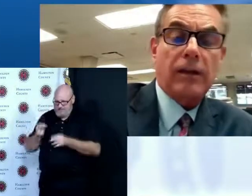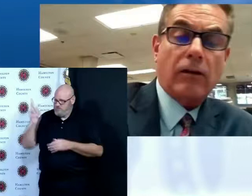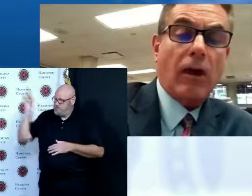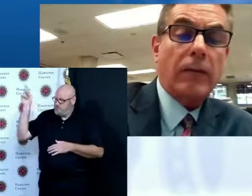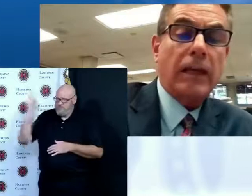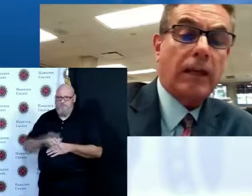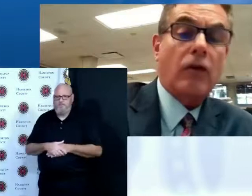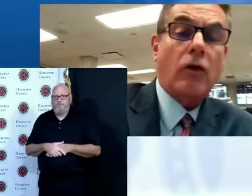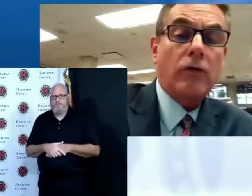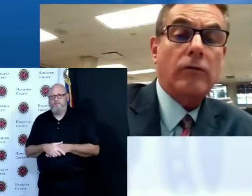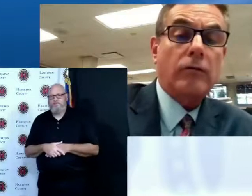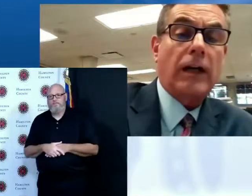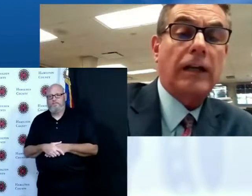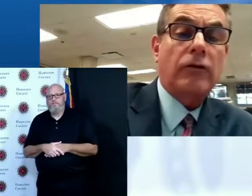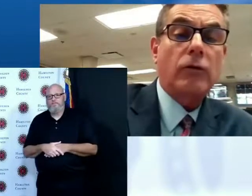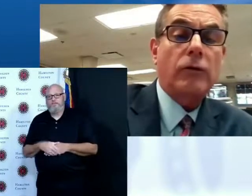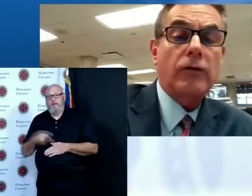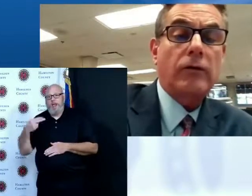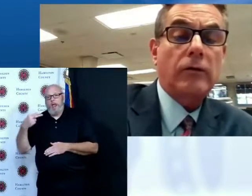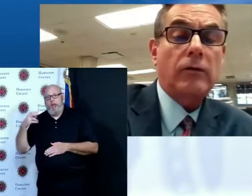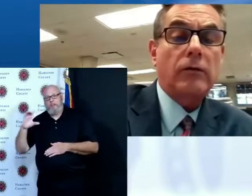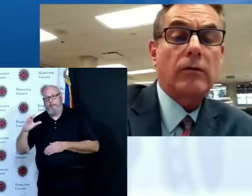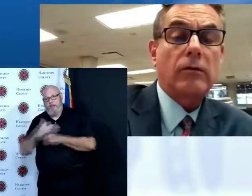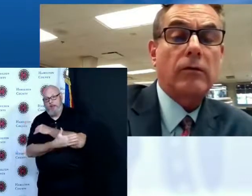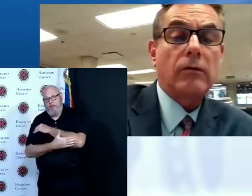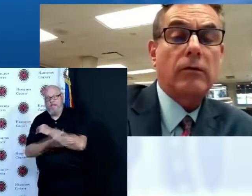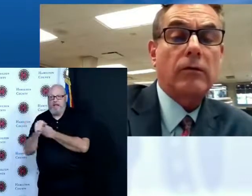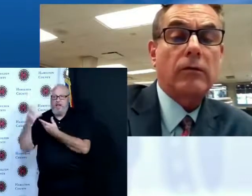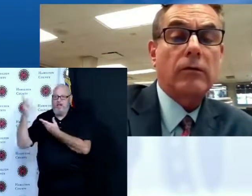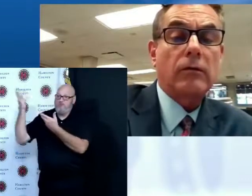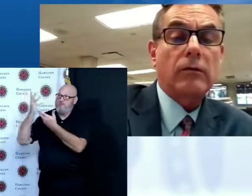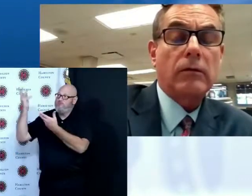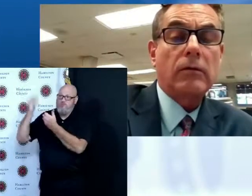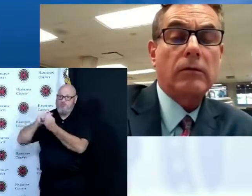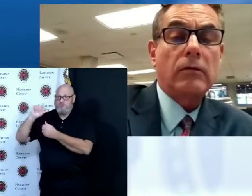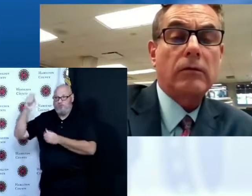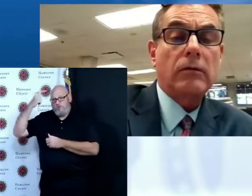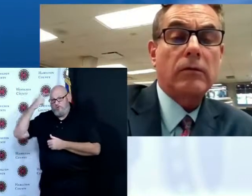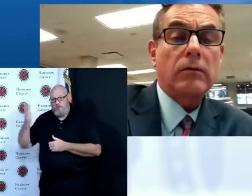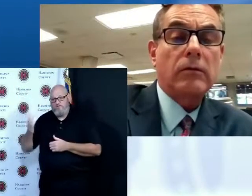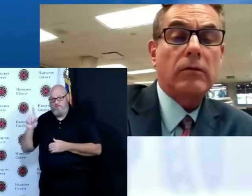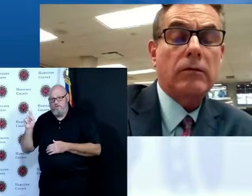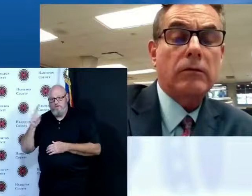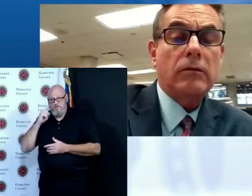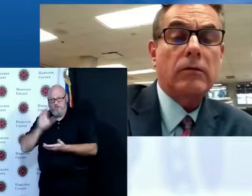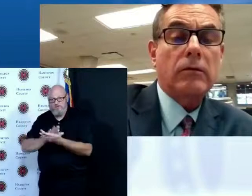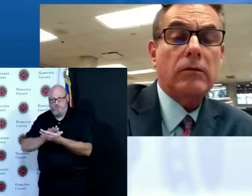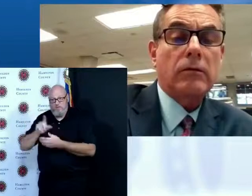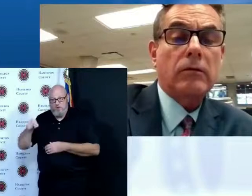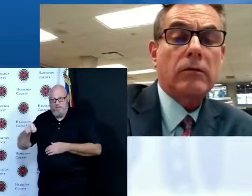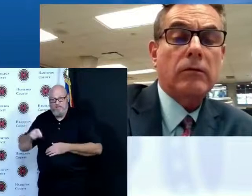and lobby at all for any schools we have been as I mentioned before where I'm on a call every